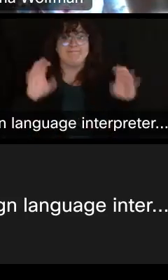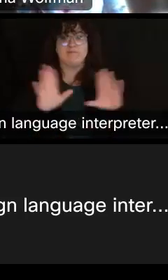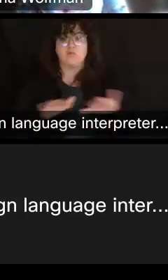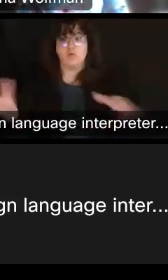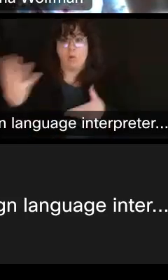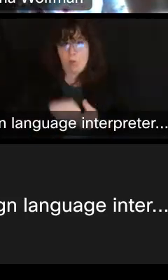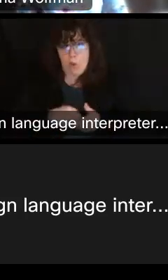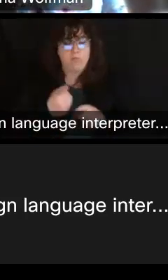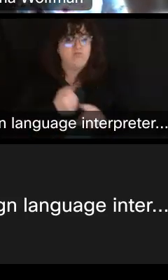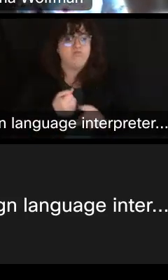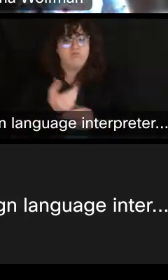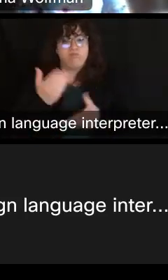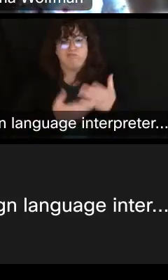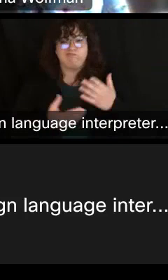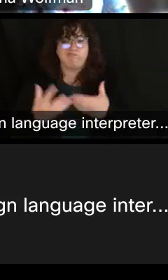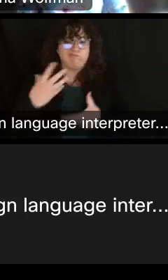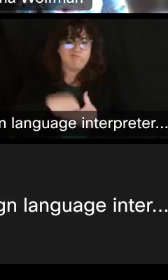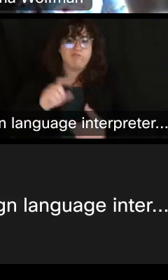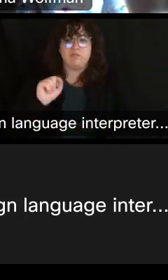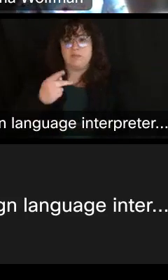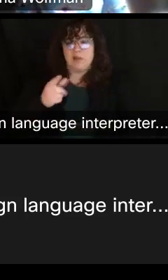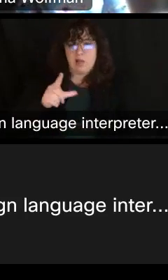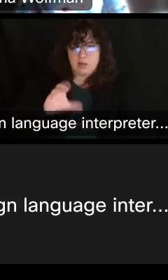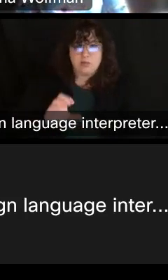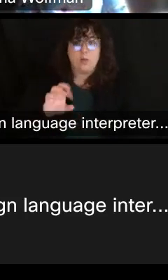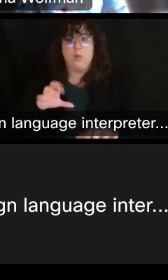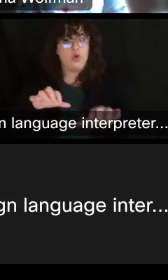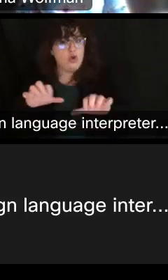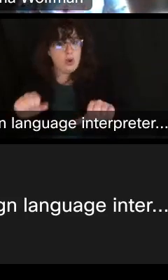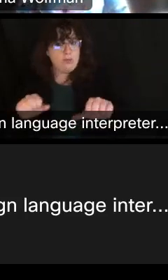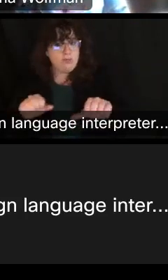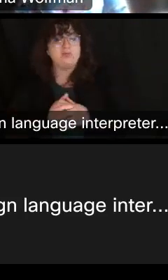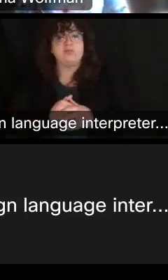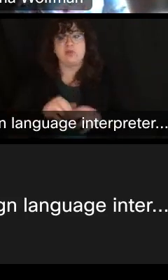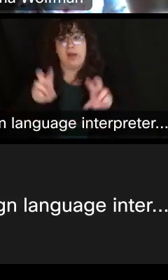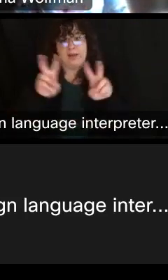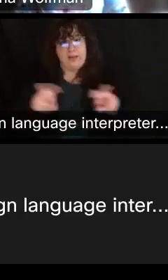have been TPLPC or have been adoption that these reassessments aren't being requested.